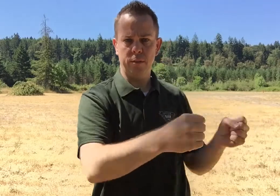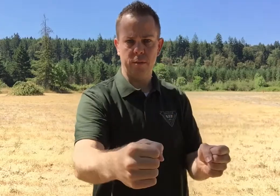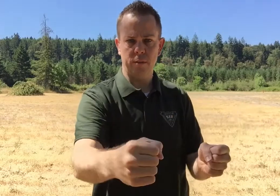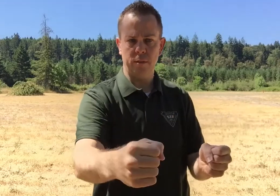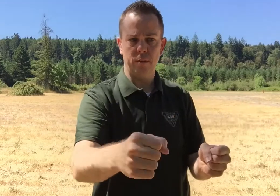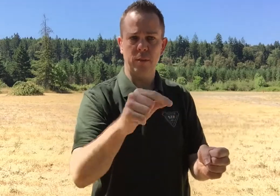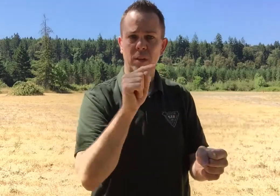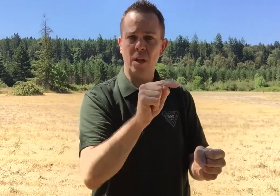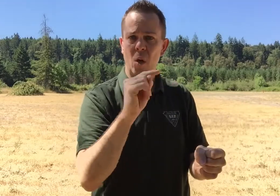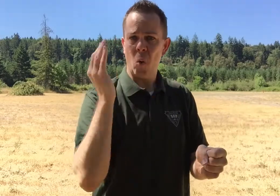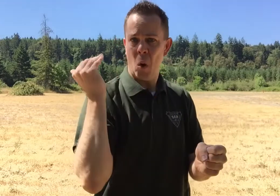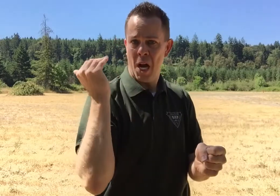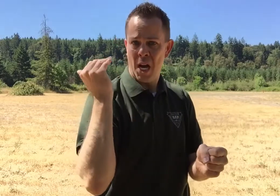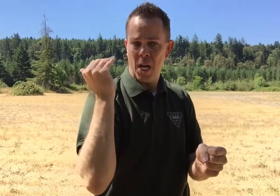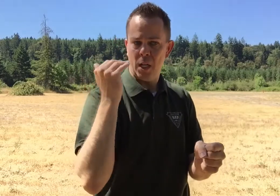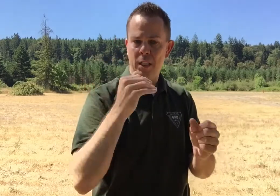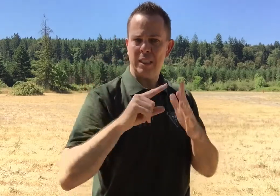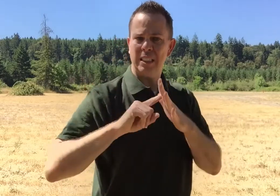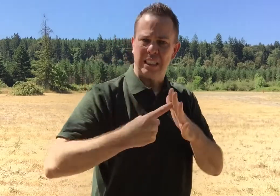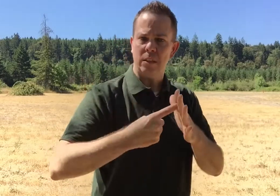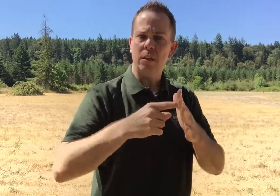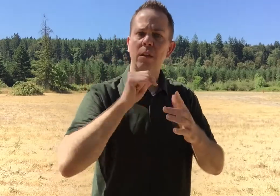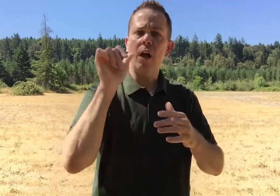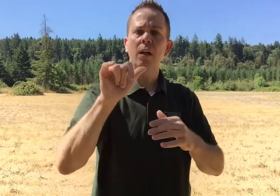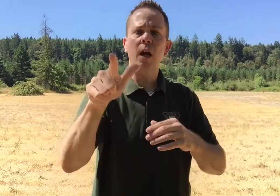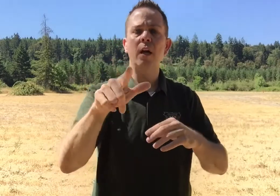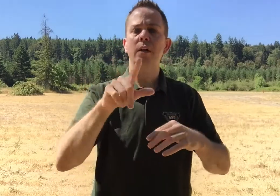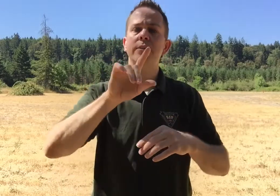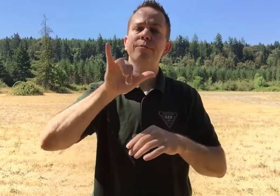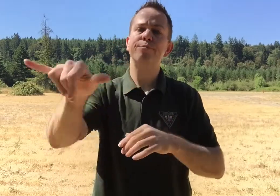immediately upon a deaf patient arriving